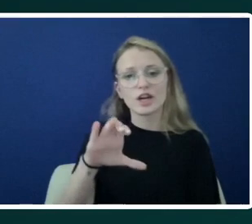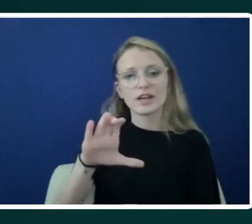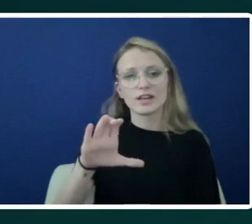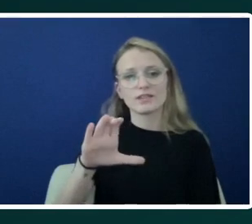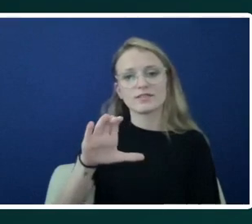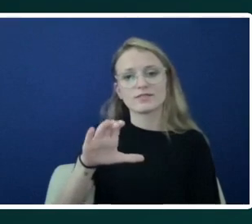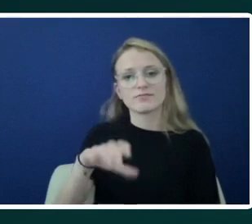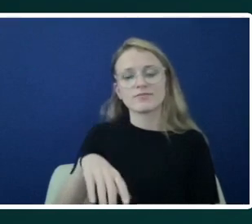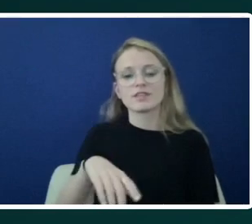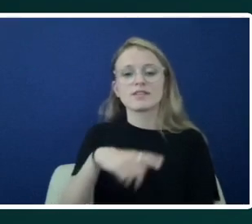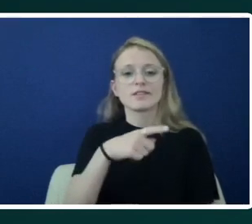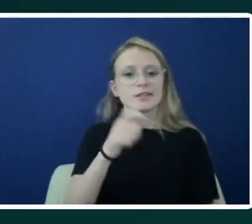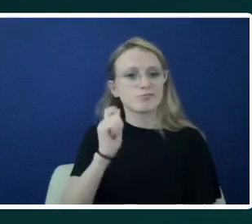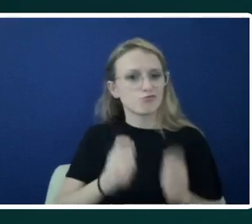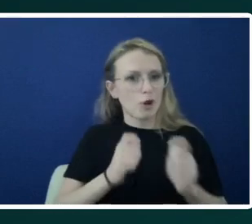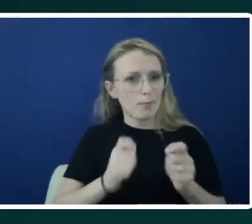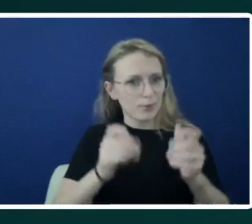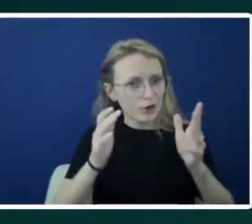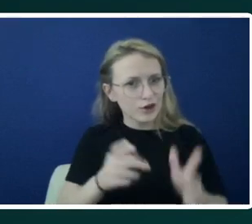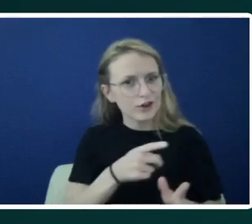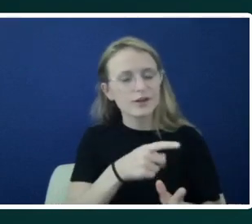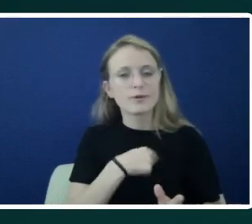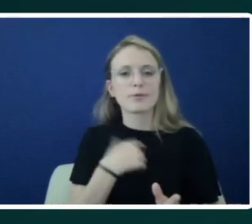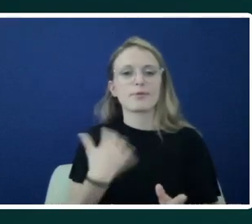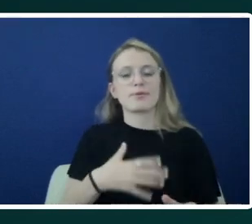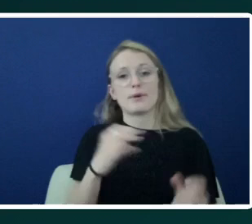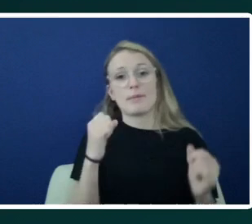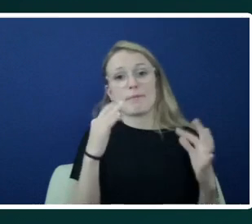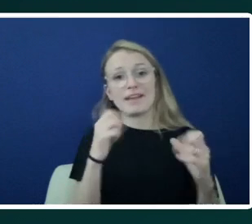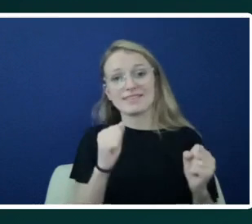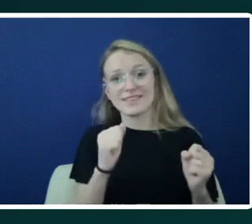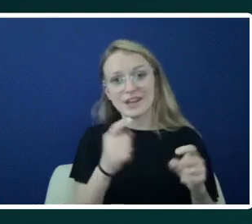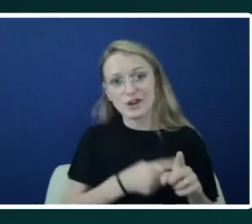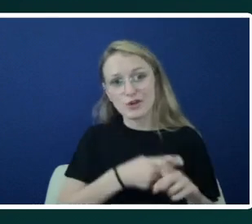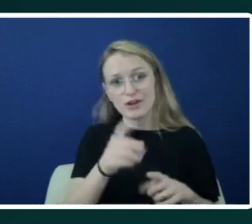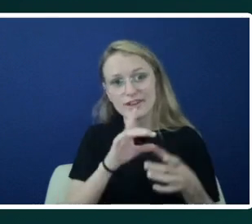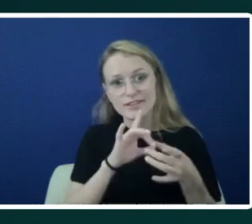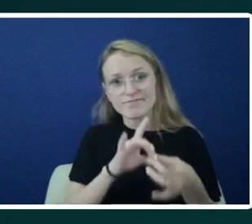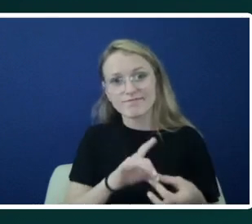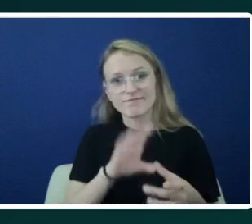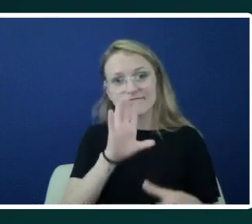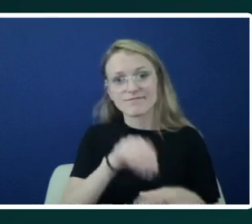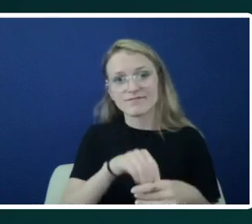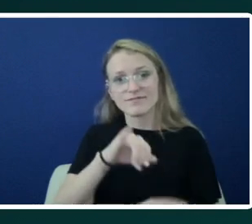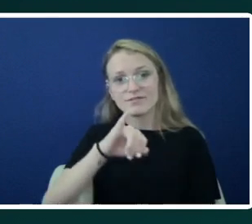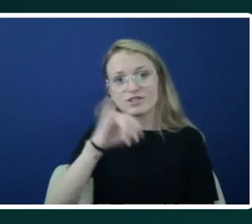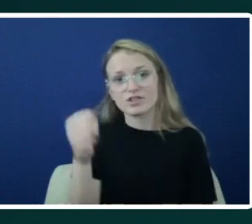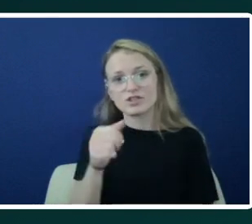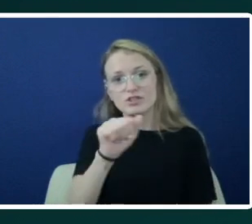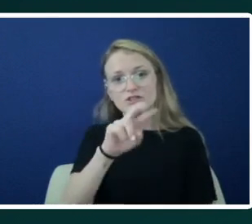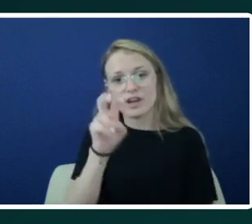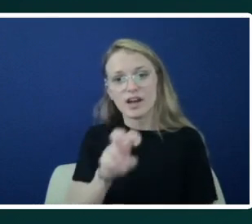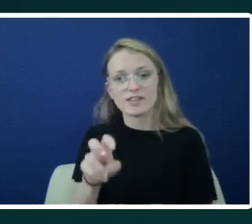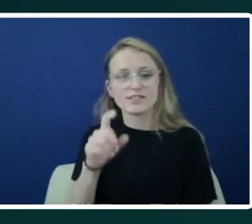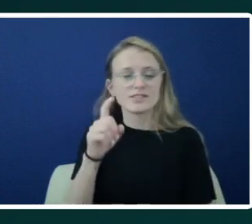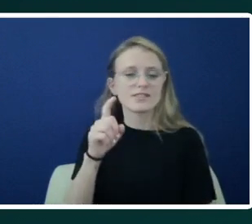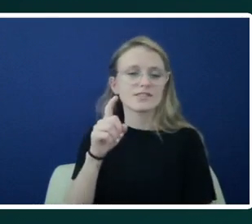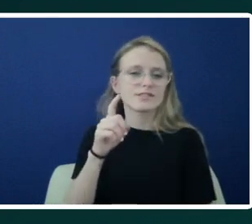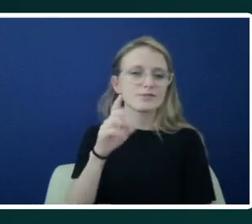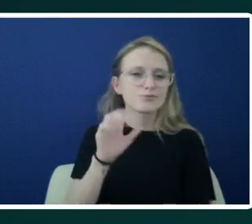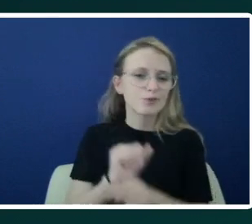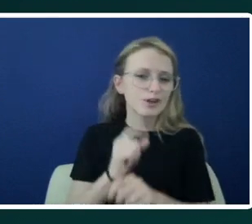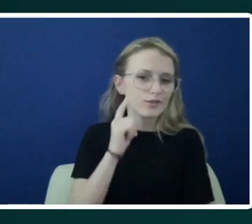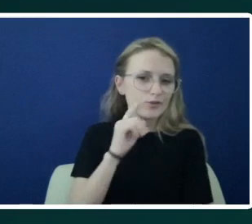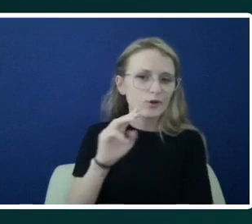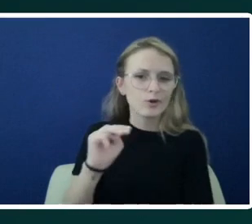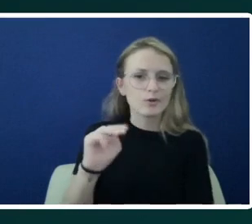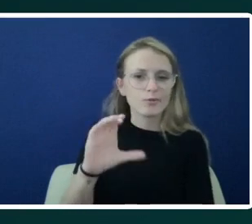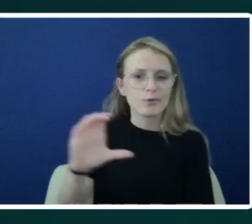a remarkable career in jazz as a percussionist for McCoy Tyner and the group, the Weather Report.